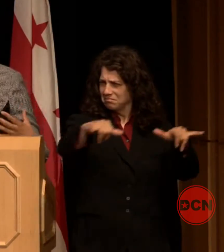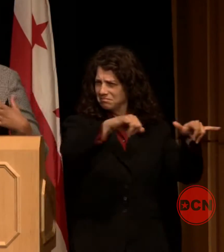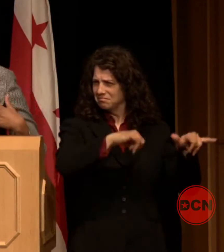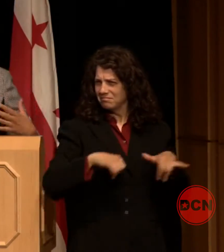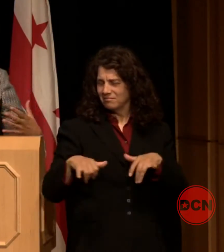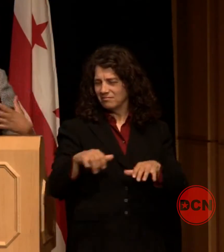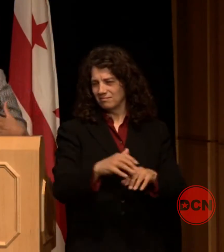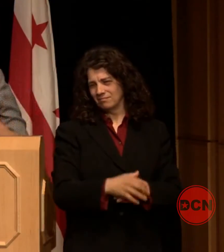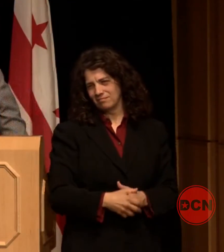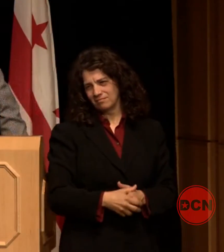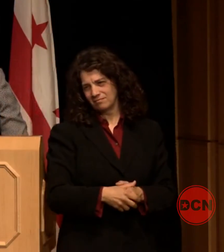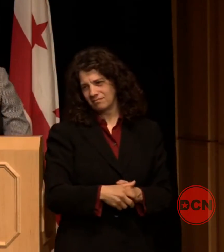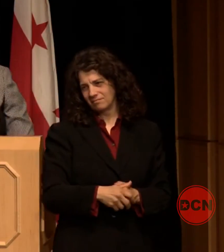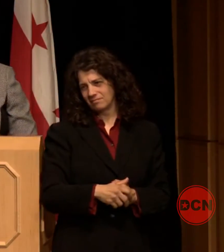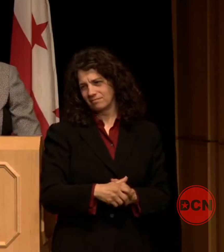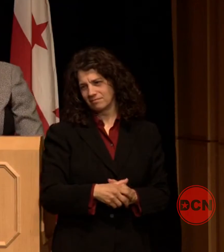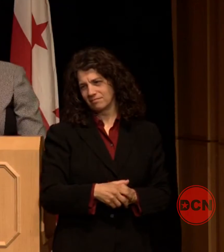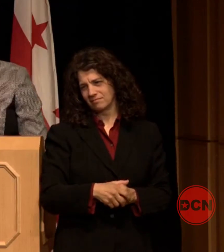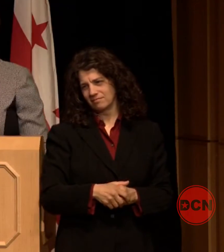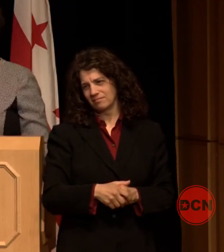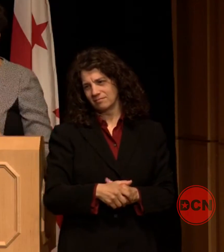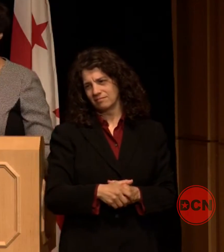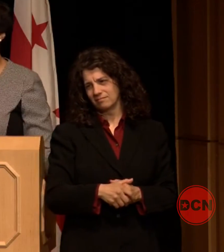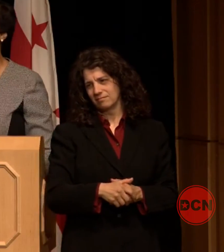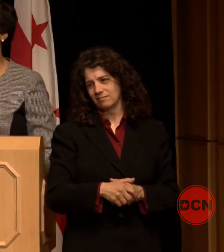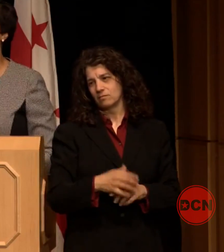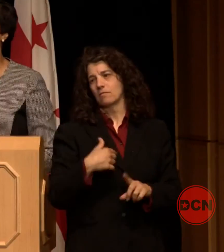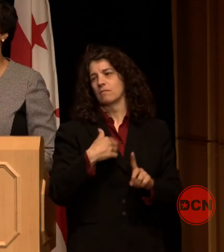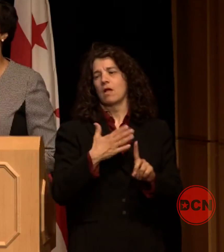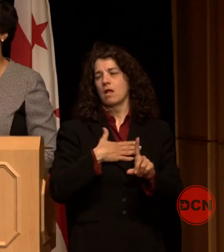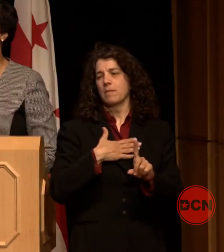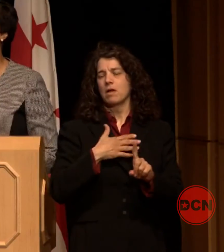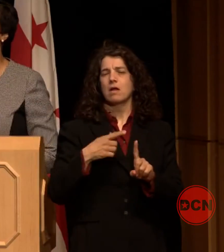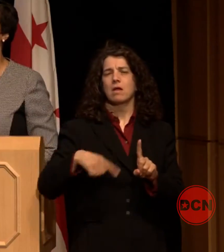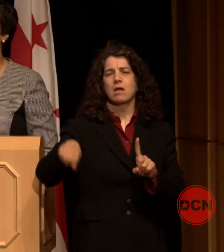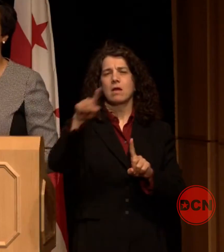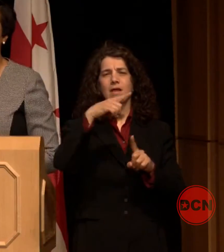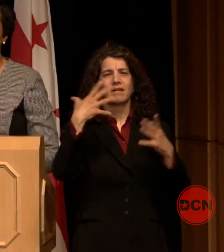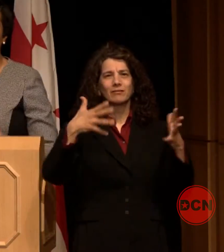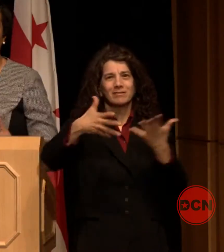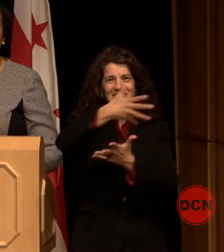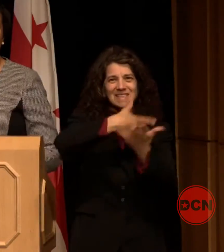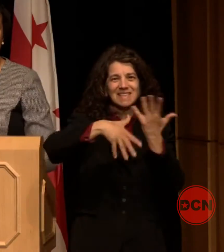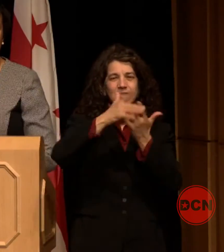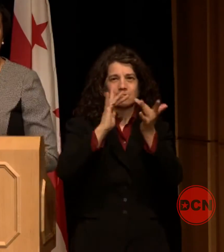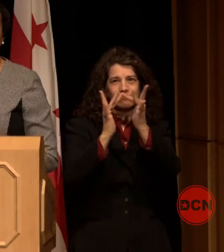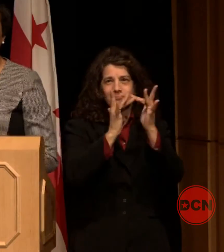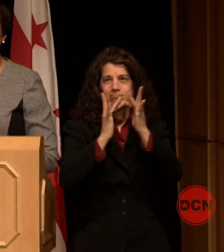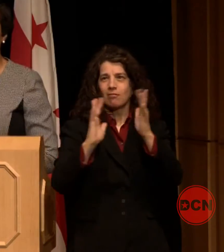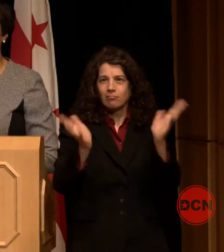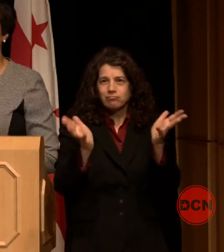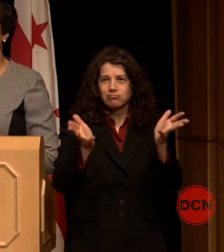OPPORTUNITY TO MEET AND GREET EACH OTHER BEFORE YOU HEAR ABOUT OUR EXCITING PROJECTS. BUT OUR ROLE IN GOVERNMENT IS TO